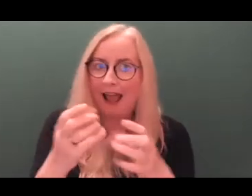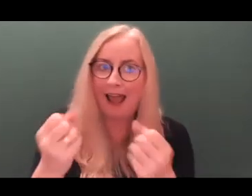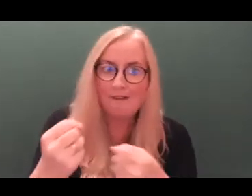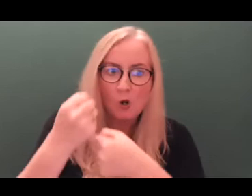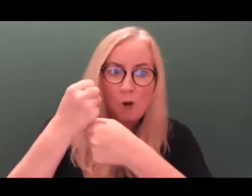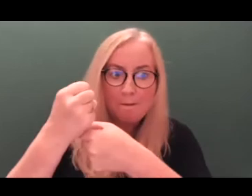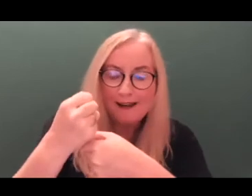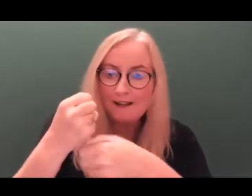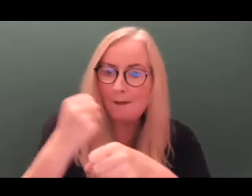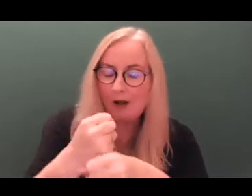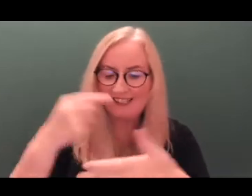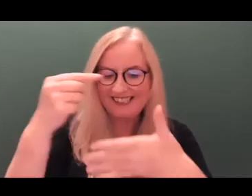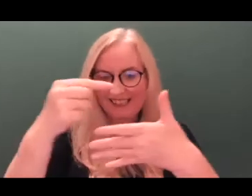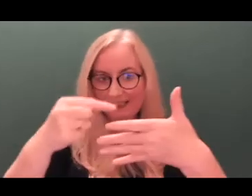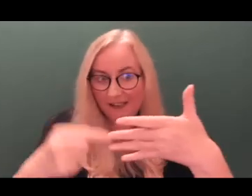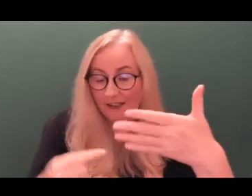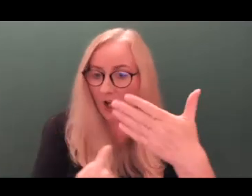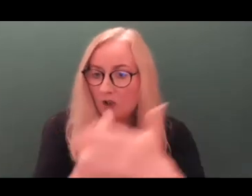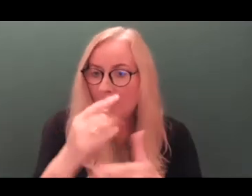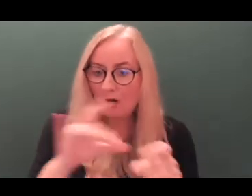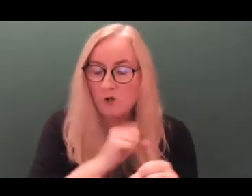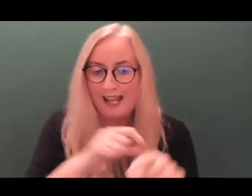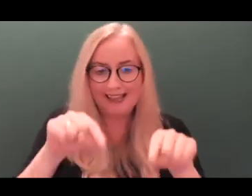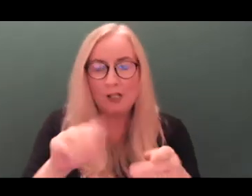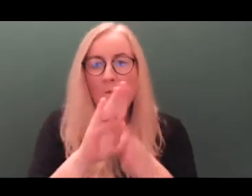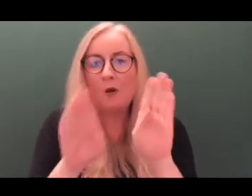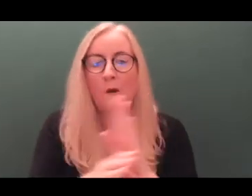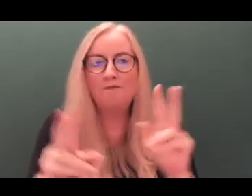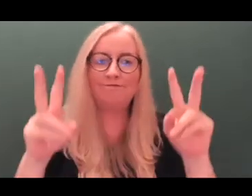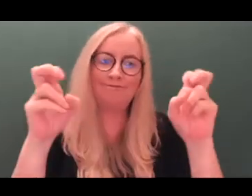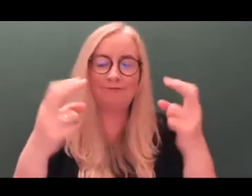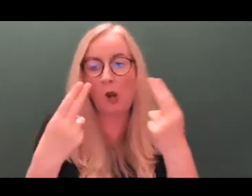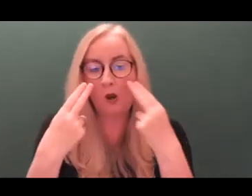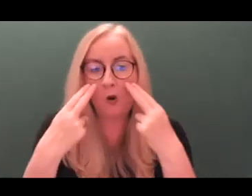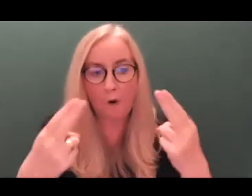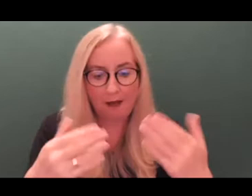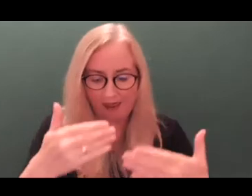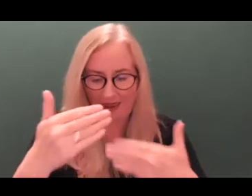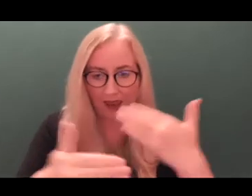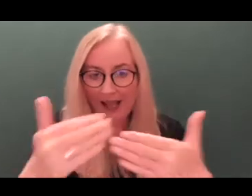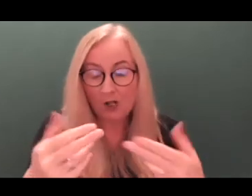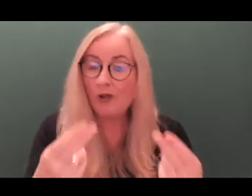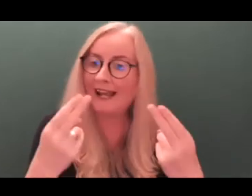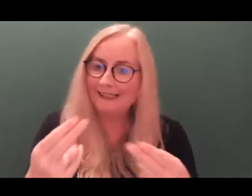issues to enable that to become normalised. And I think there needs to be campaigns with the role of